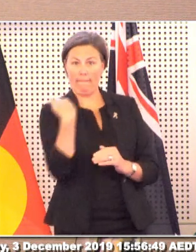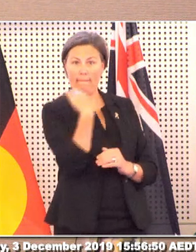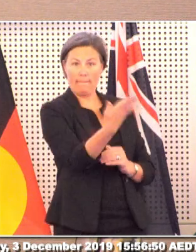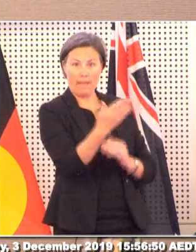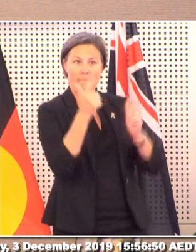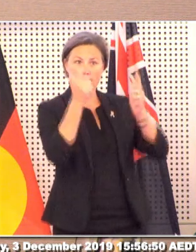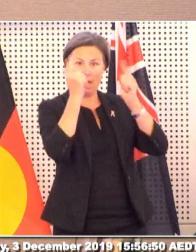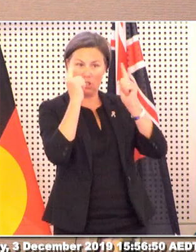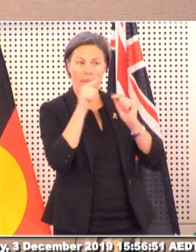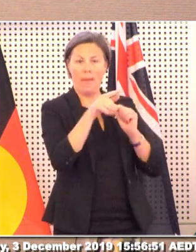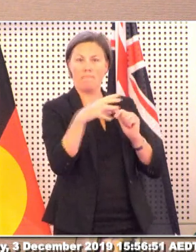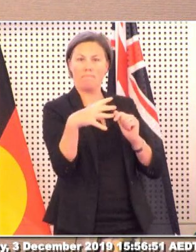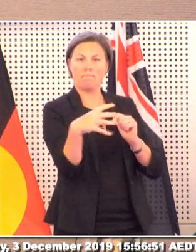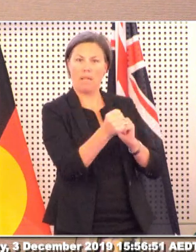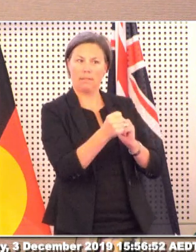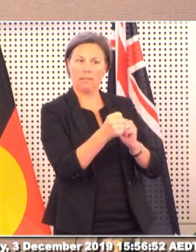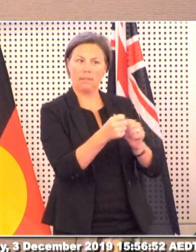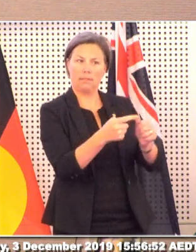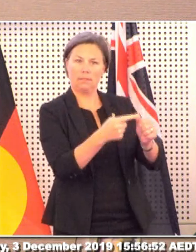And it’s my understanding that that doesn’t – that doesn’t happen.